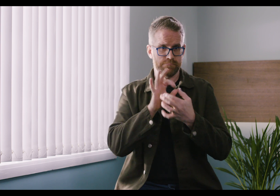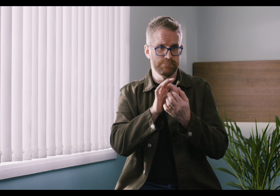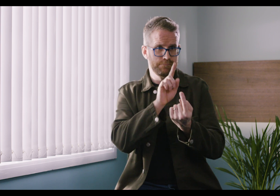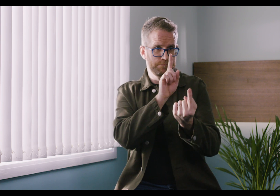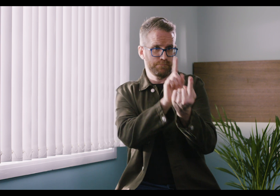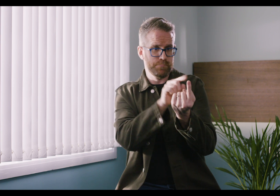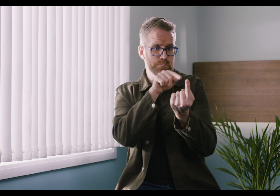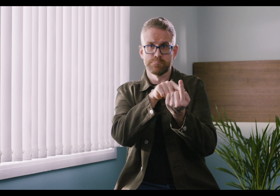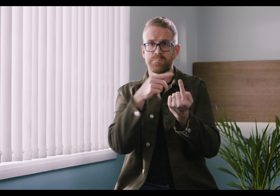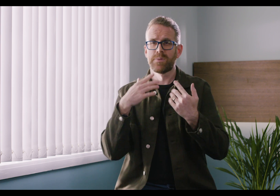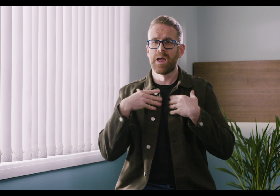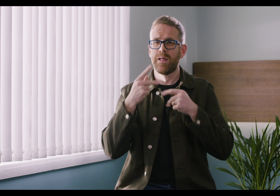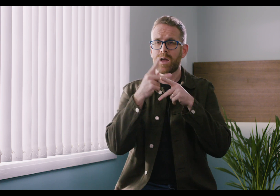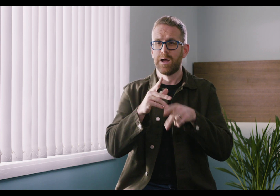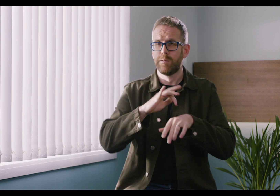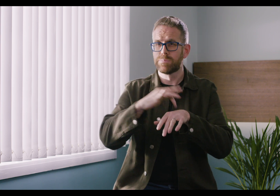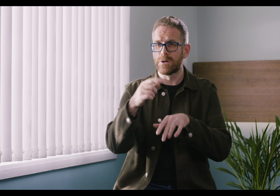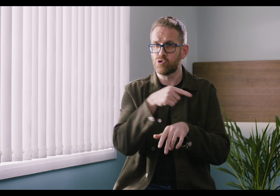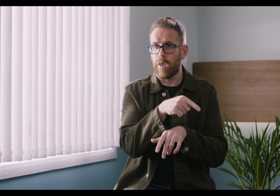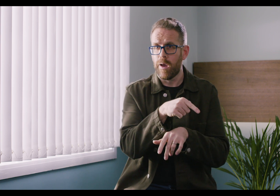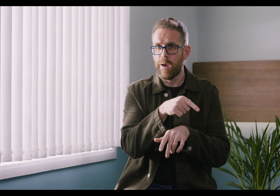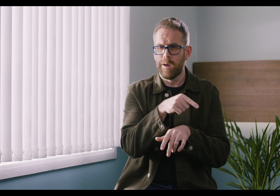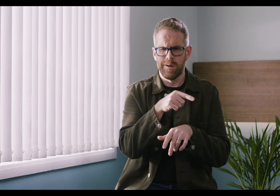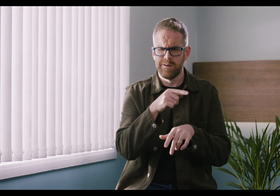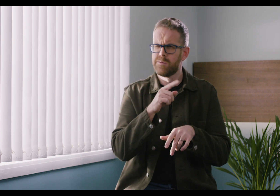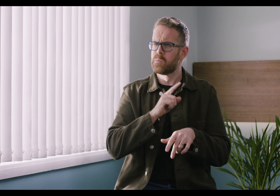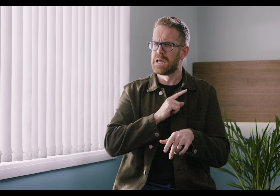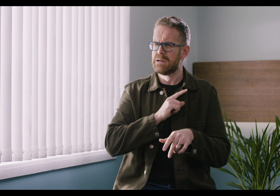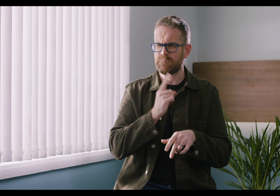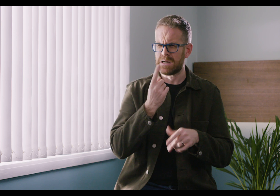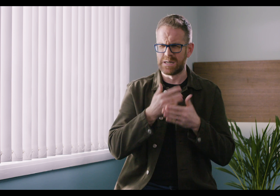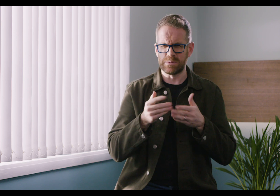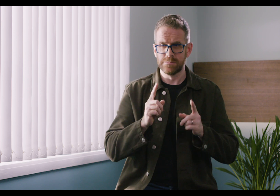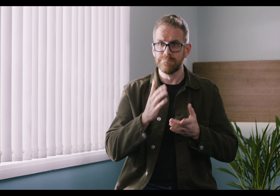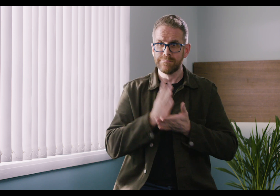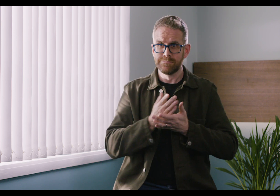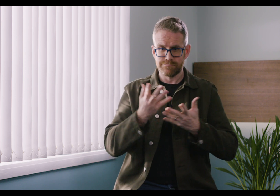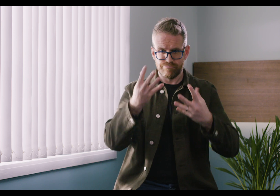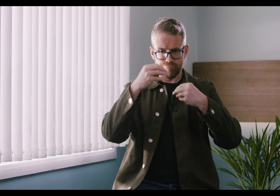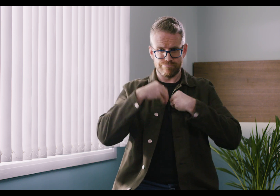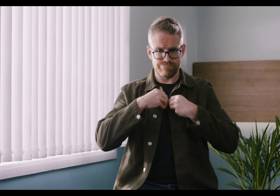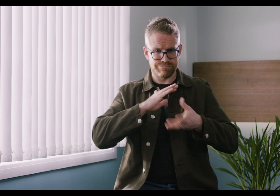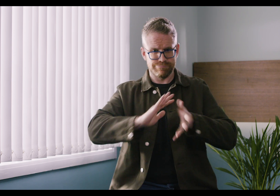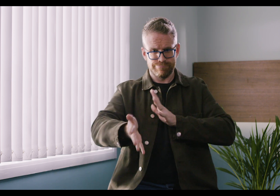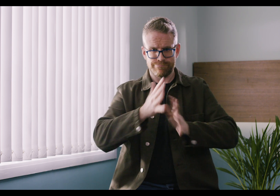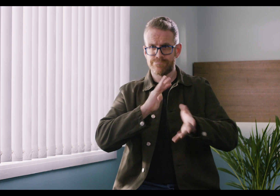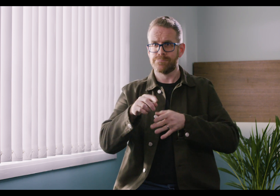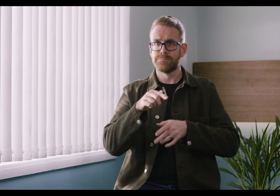as I use with my own healthcare professionals. Why does it matter to us? Well, we use a visual signed language